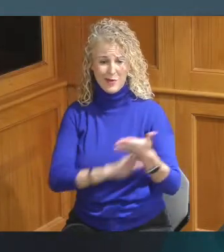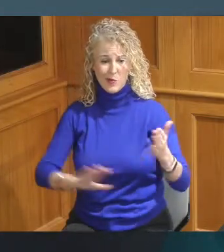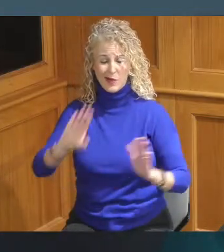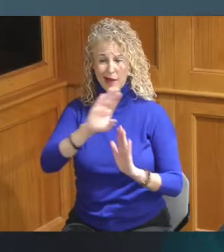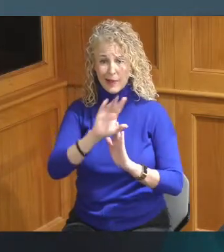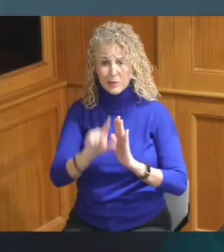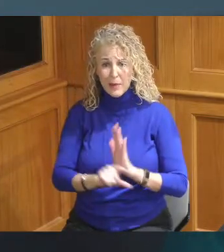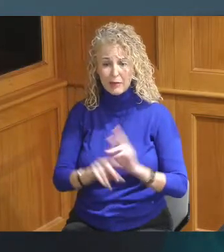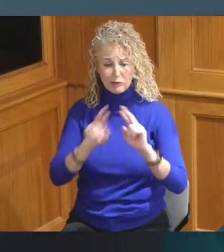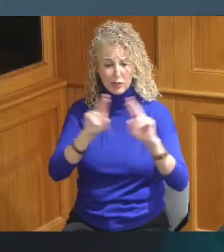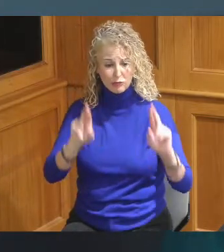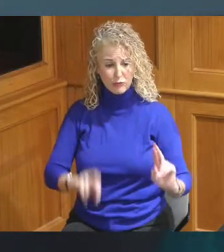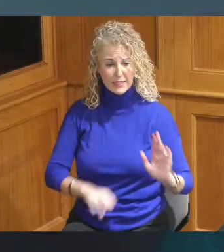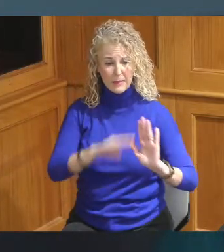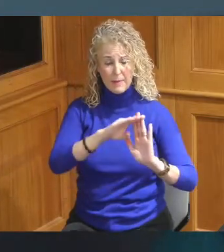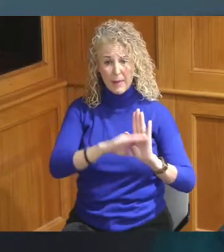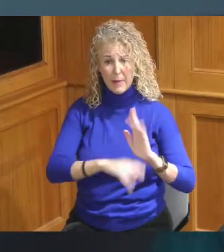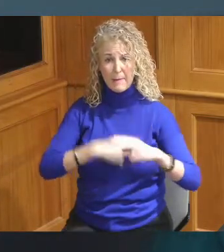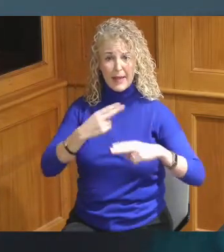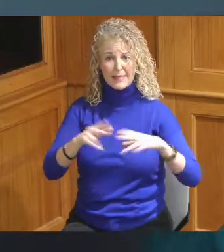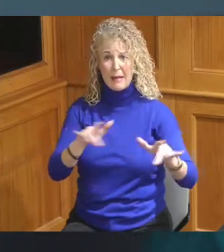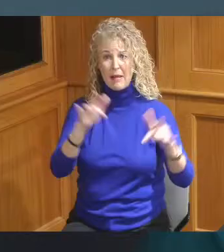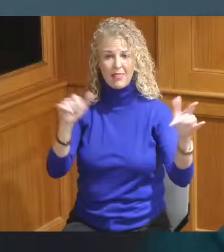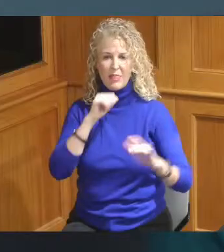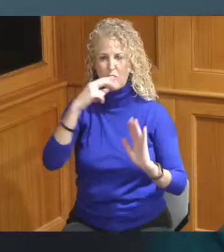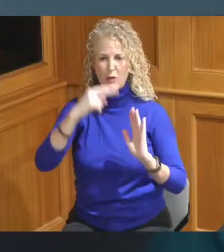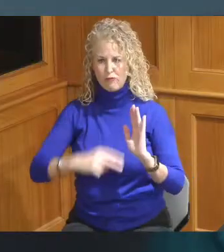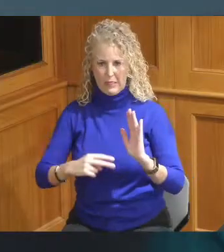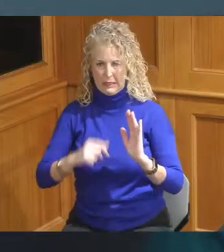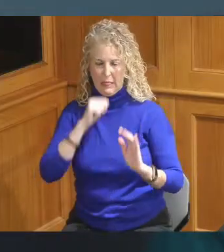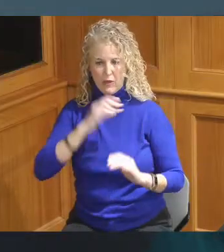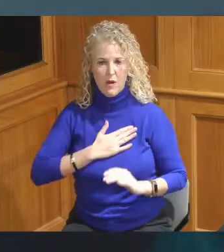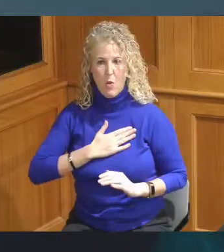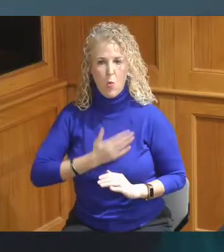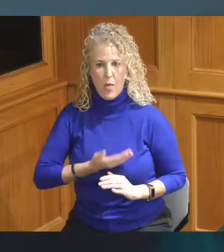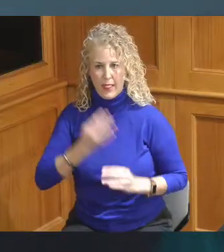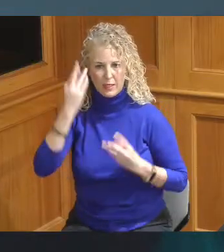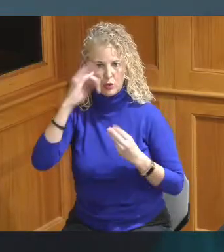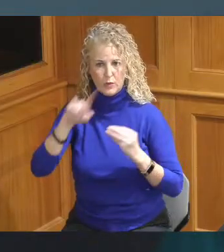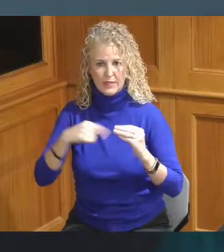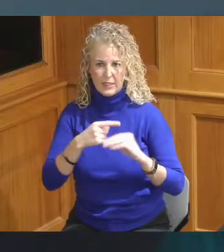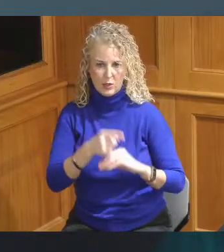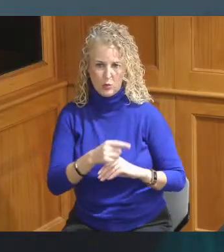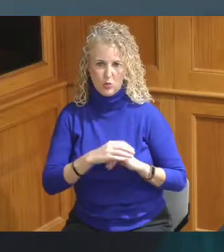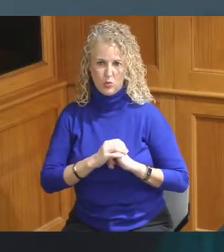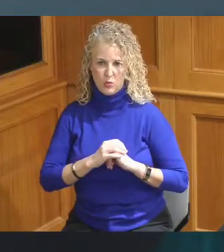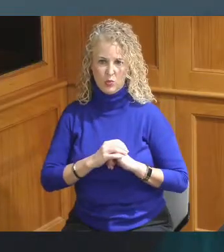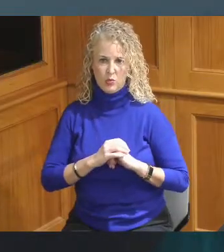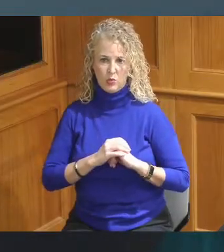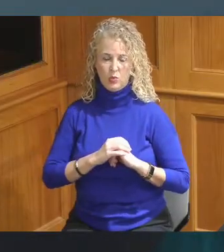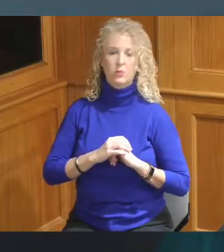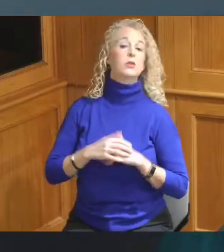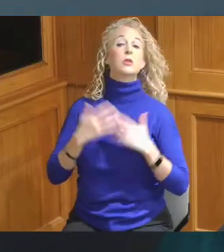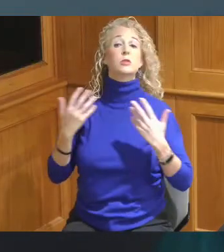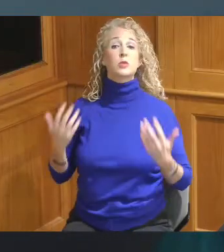your resumé, didn't doesn't matter about your LinkedIn. They're not reading the resumés. And so,